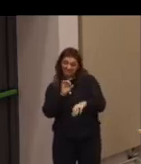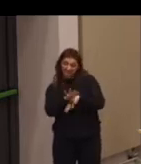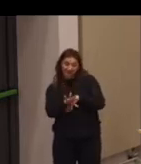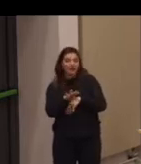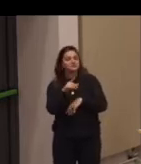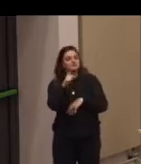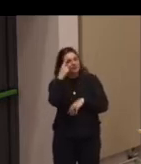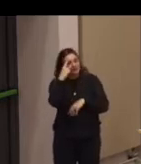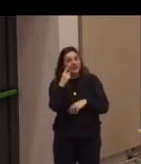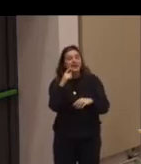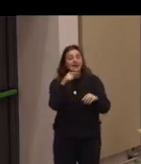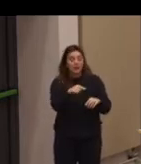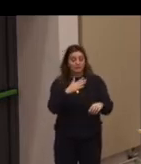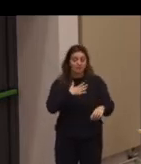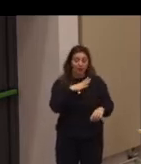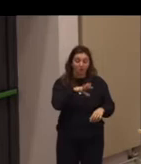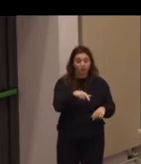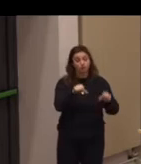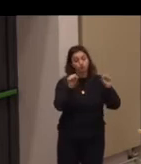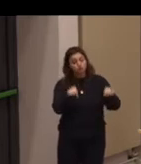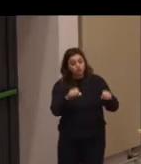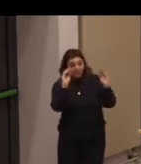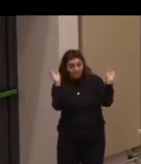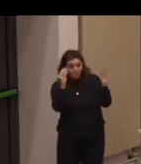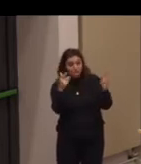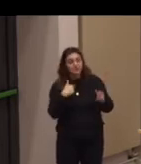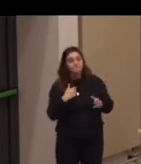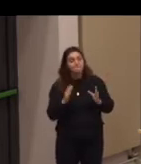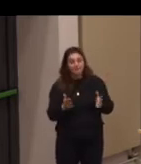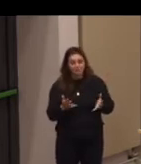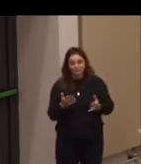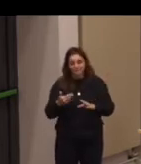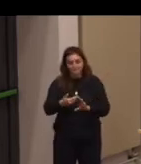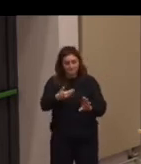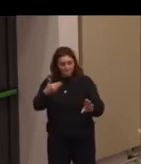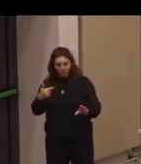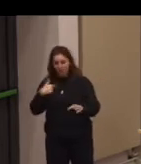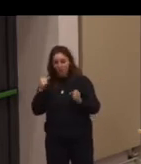technology a part of those stockpiling efforts? Are simple solutions such as this a part of